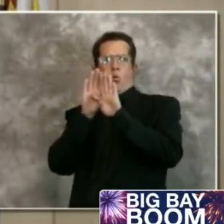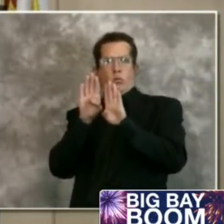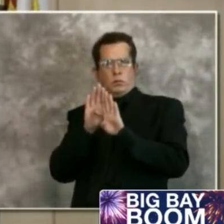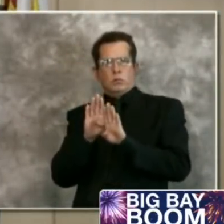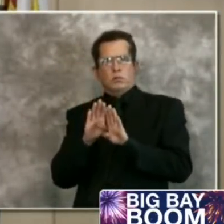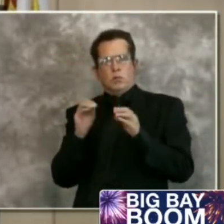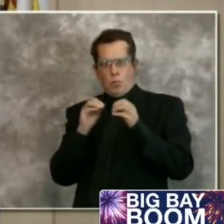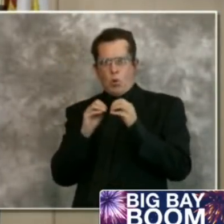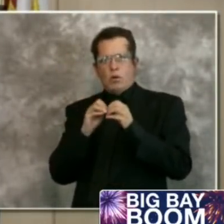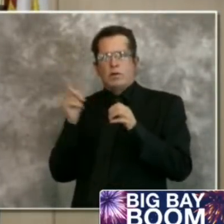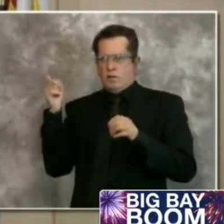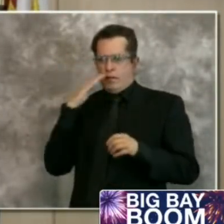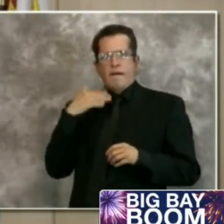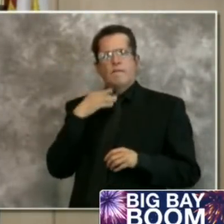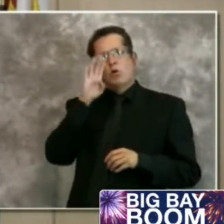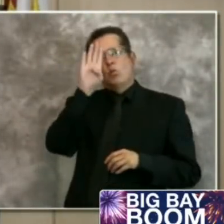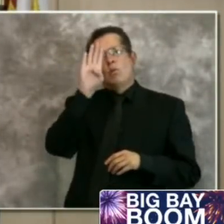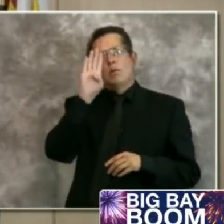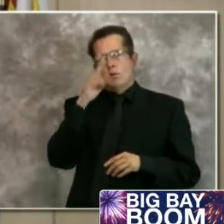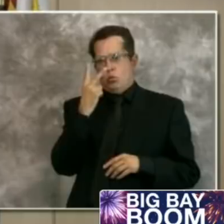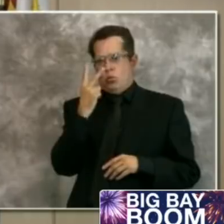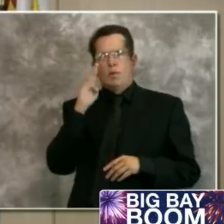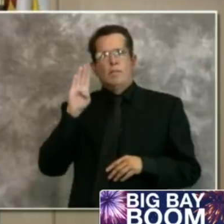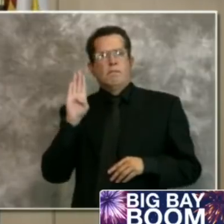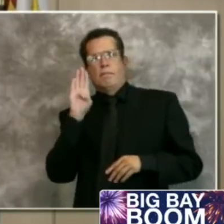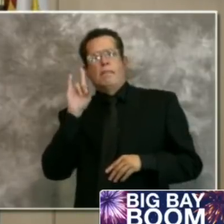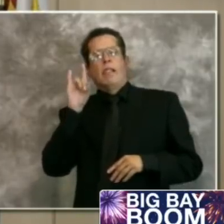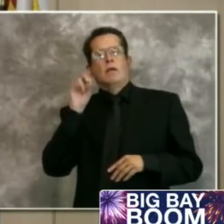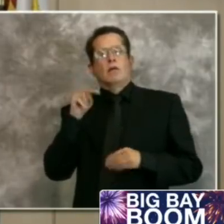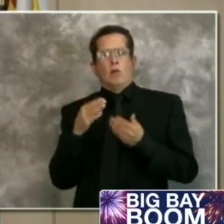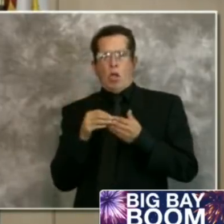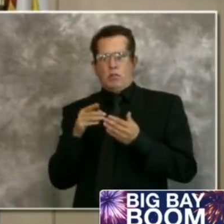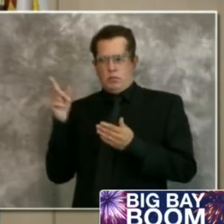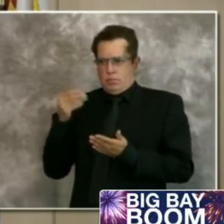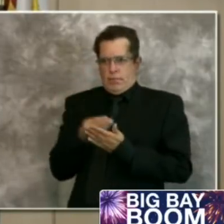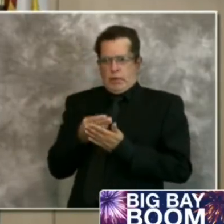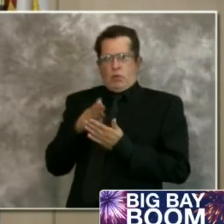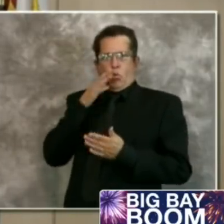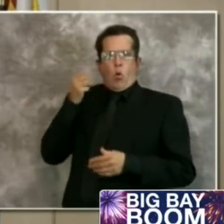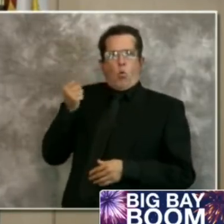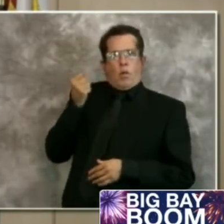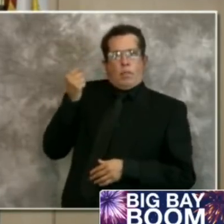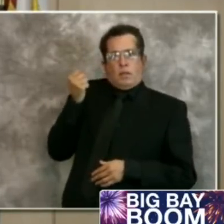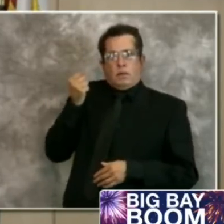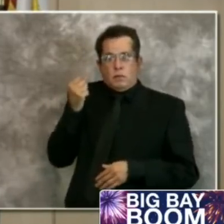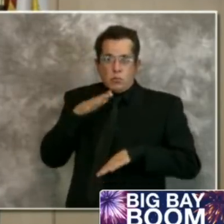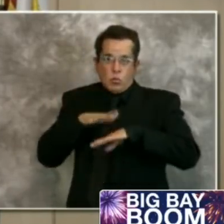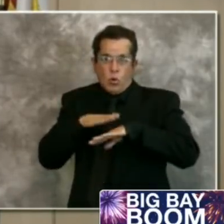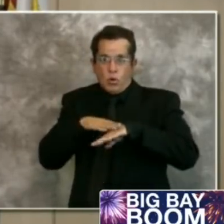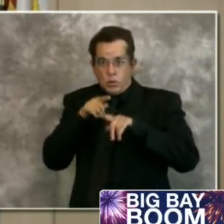SPENDING YOU GOT TO SET A FEW TIMES. I THINK THAT IT WOULD BE STEPPED UP IN THE GOVERNOR ALSO WANT TO SEE THAT HE SAID INCLUDING $2 BILLION IN ITS